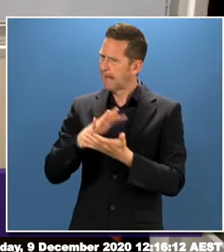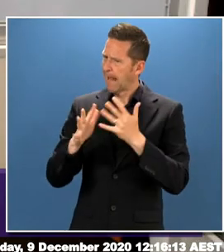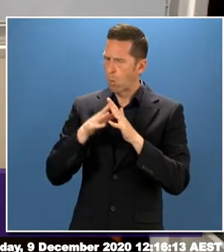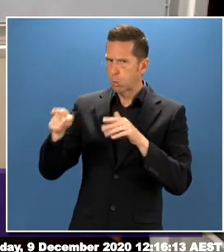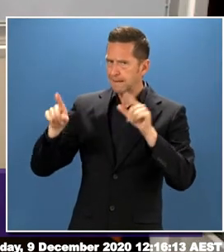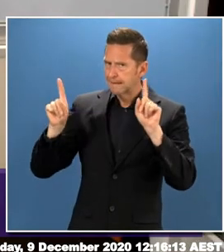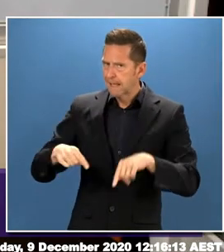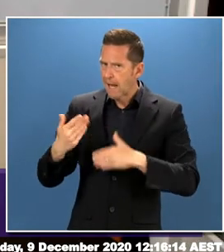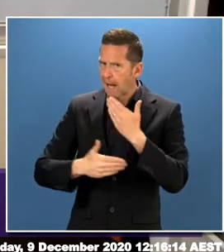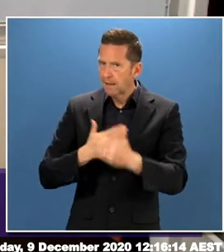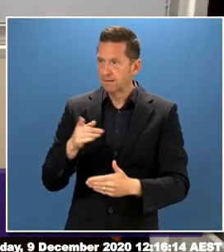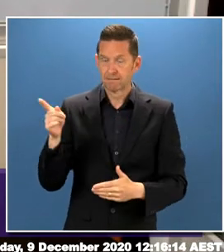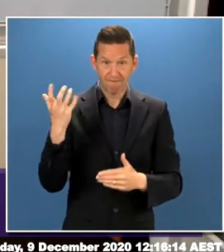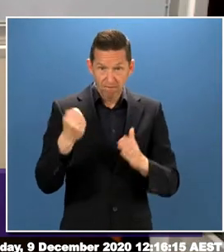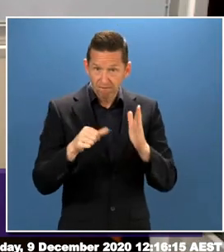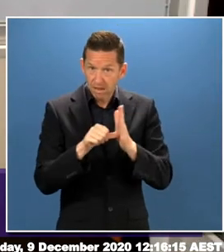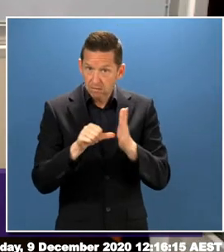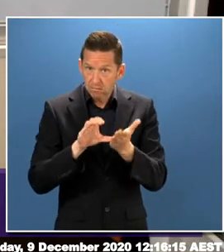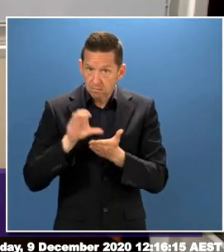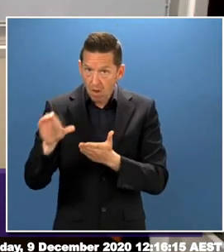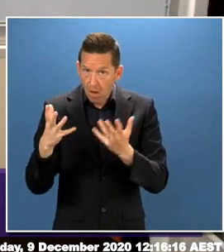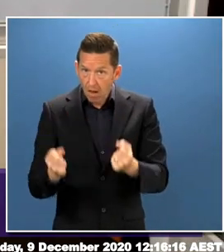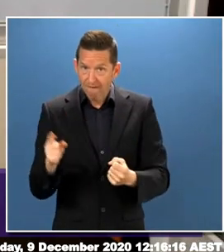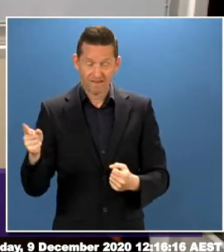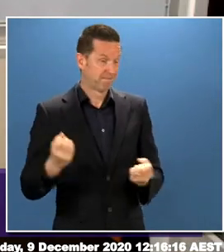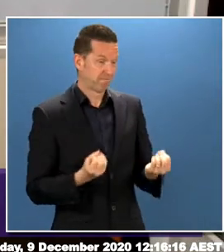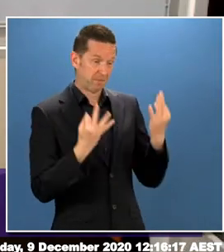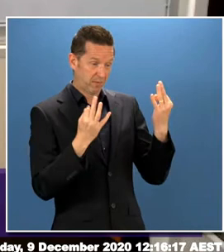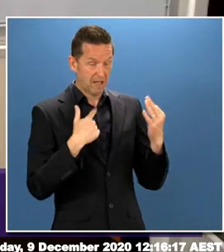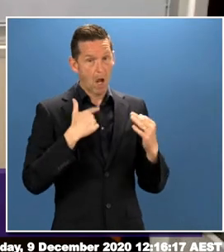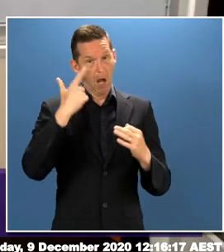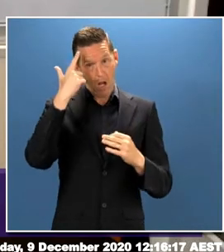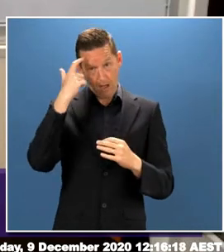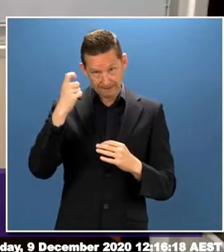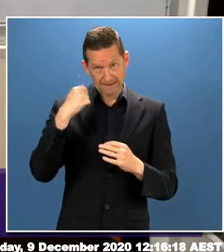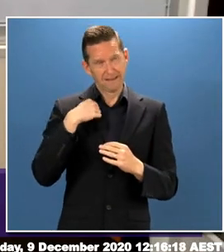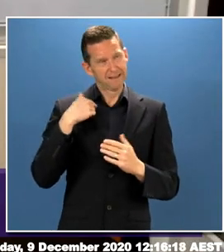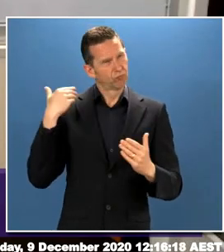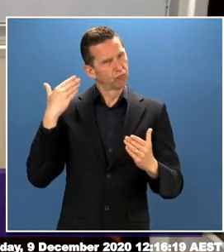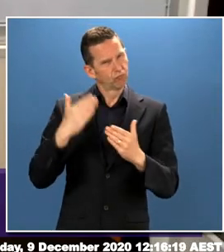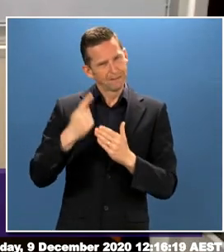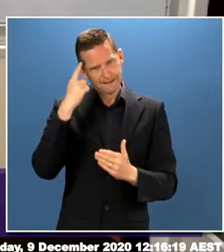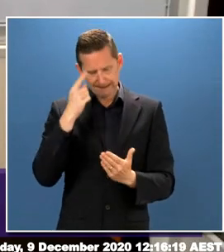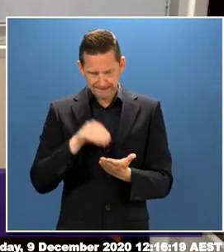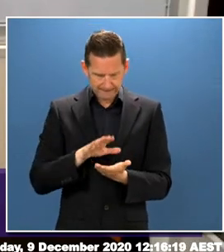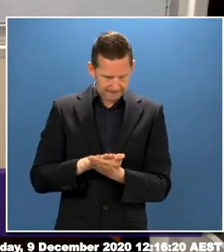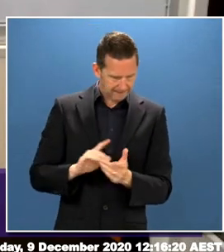No, no funding. I had had this idea for a while and was trying to put it together, and a couple of her friends came to see me.